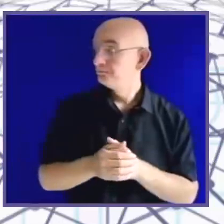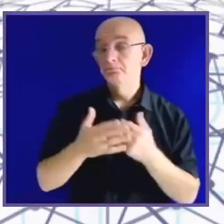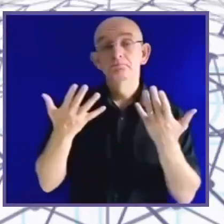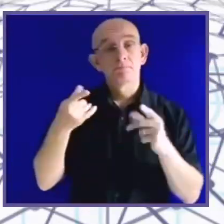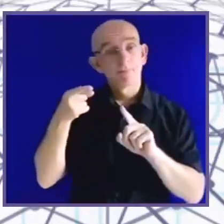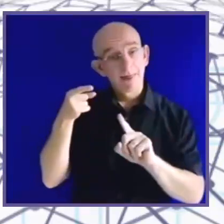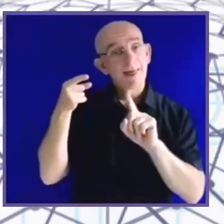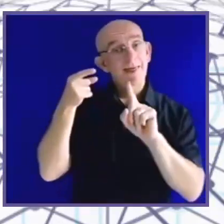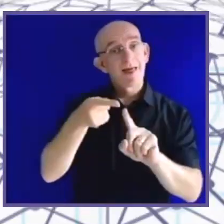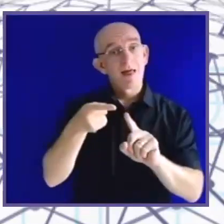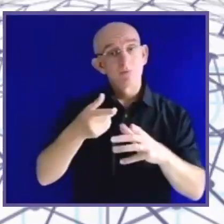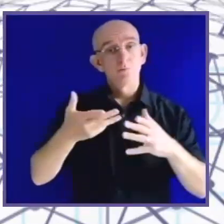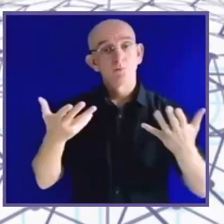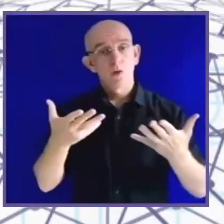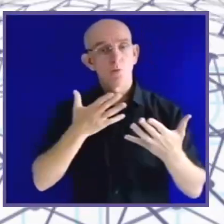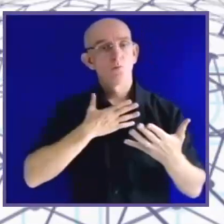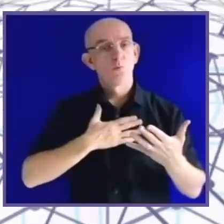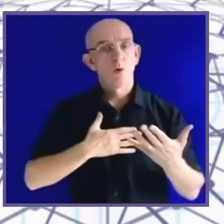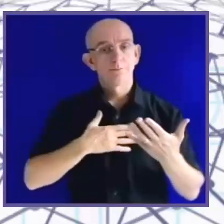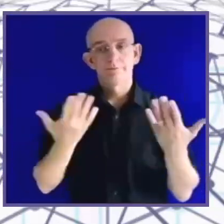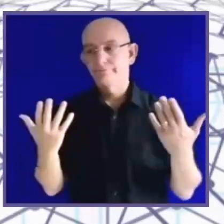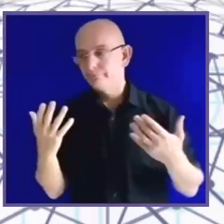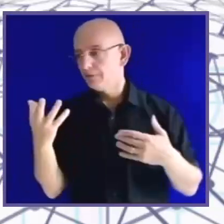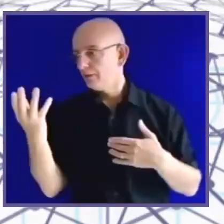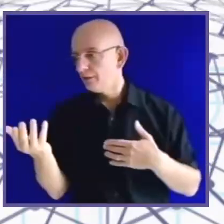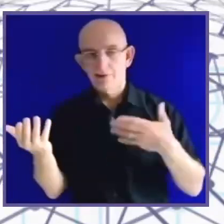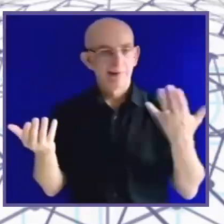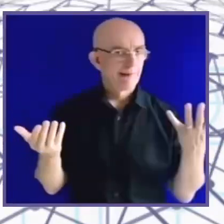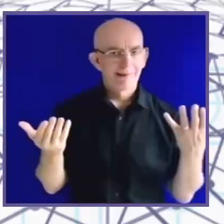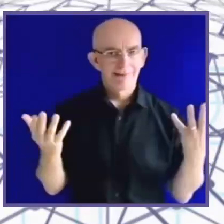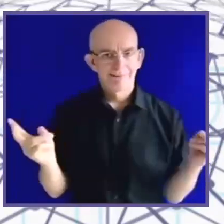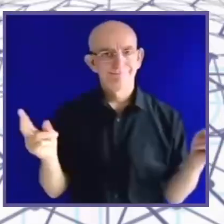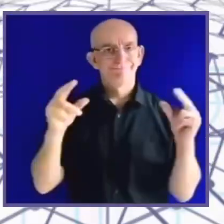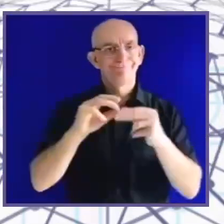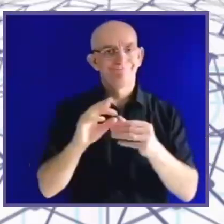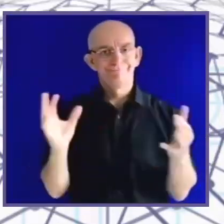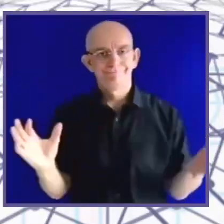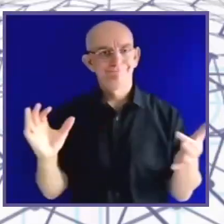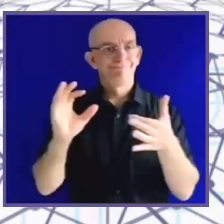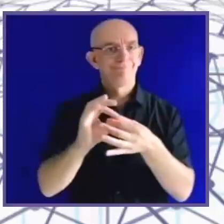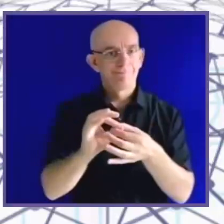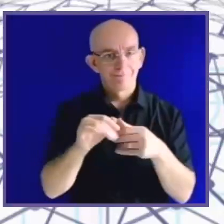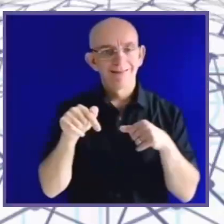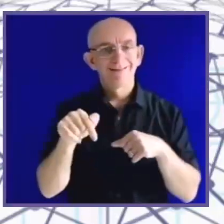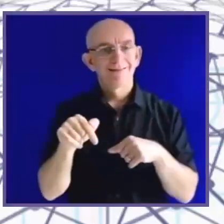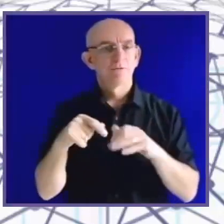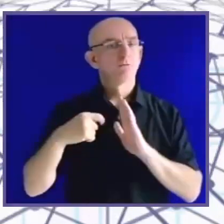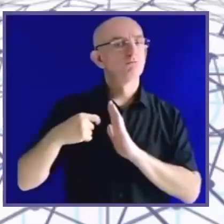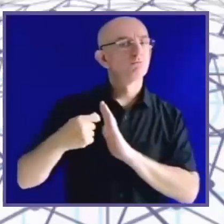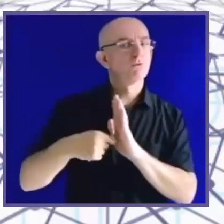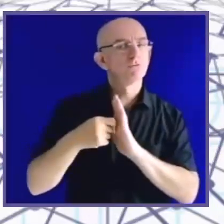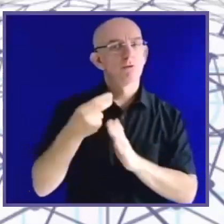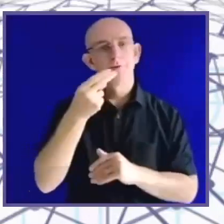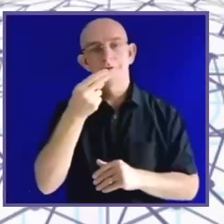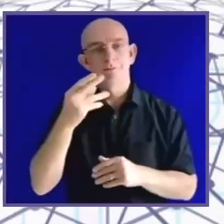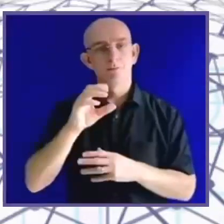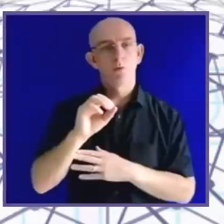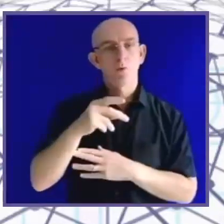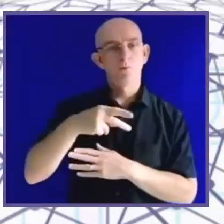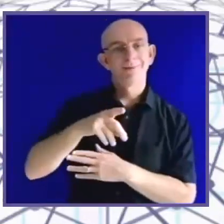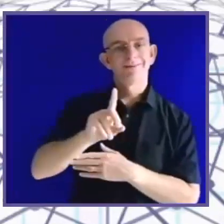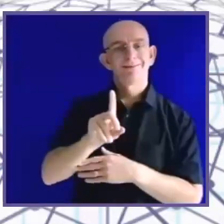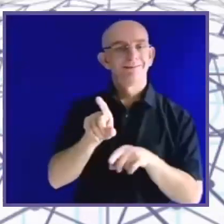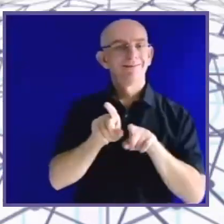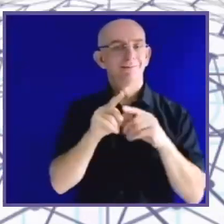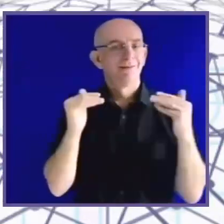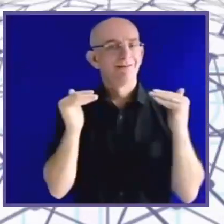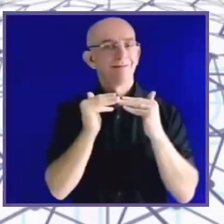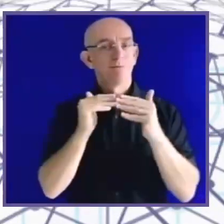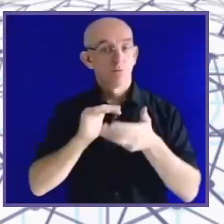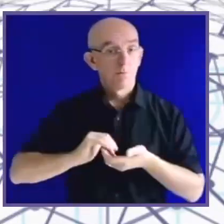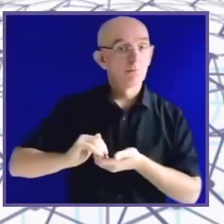on assistive technologies, I and four other ID a GDI have assistive technology user fellow